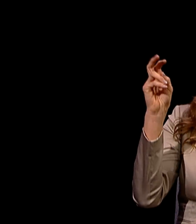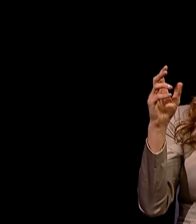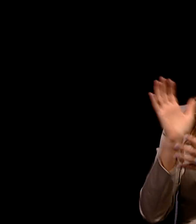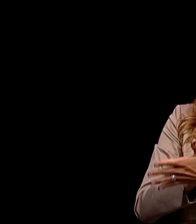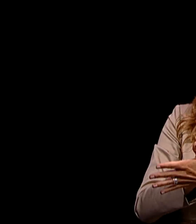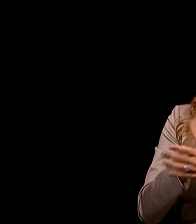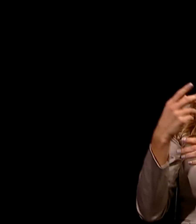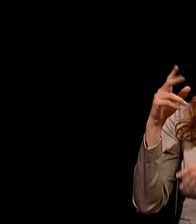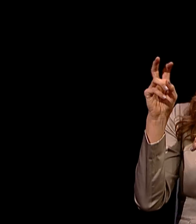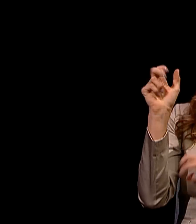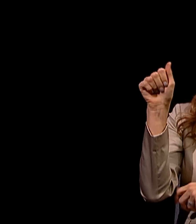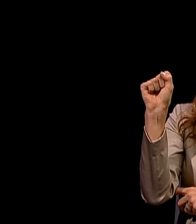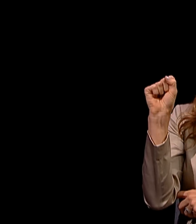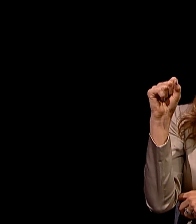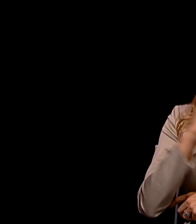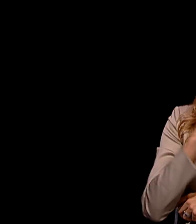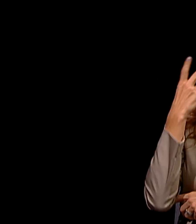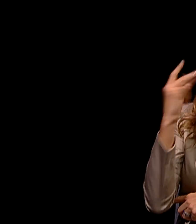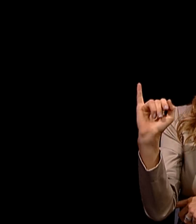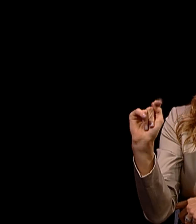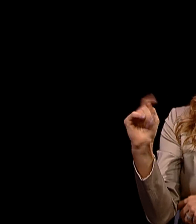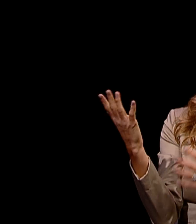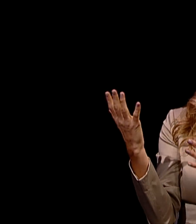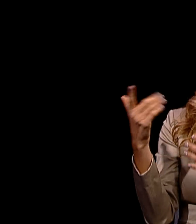Tell us a little bit about your movie as I see it.